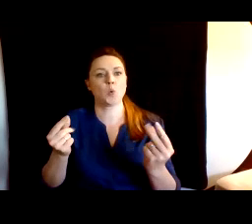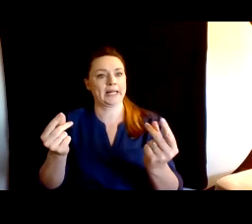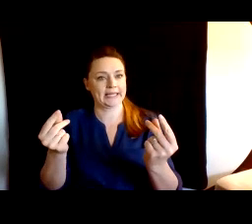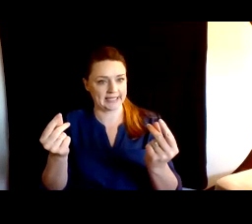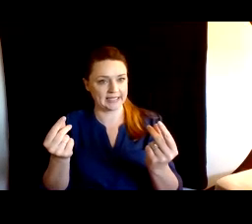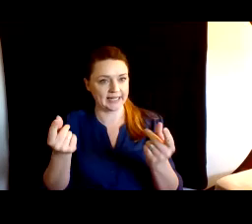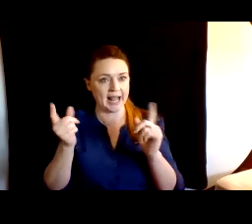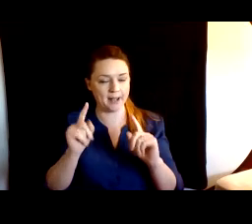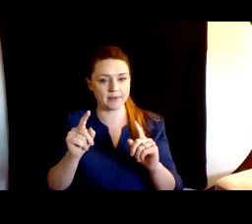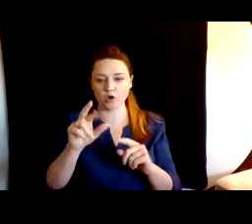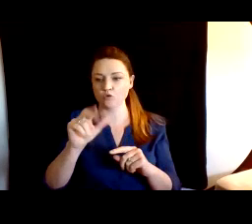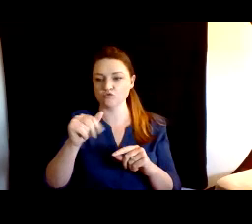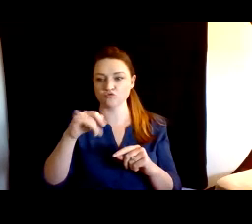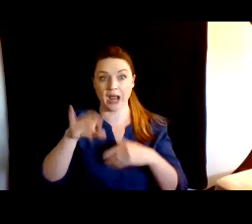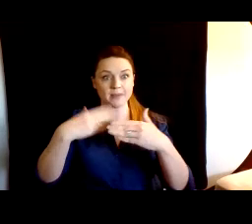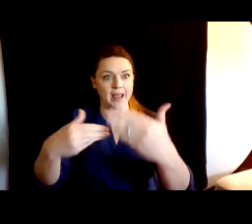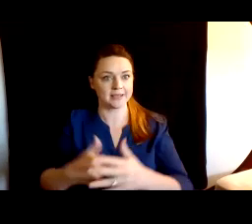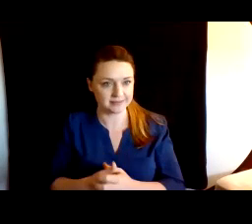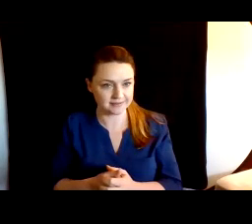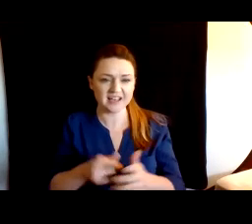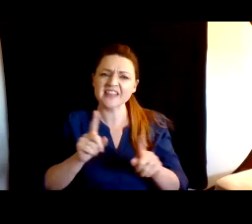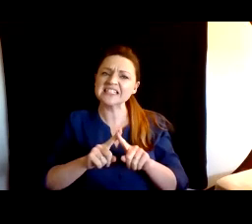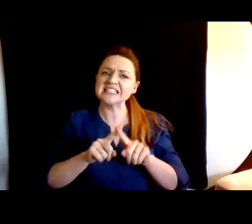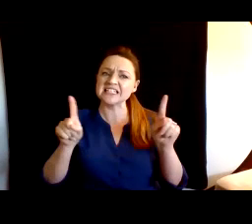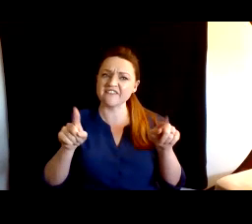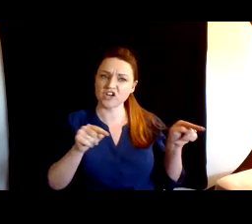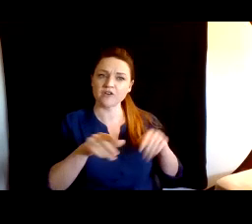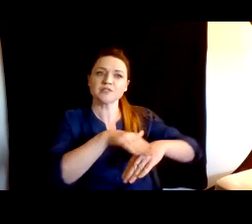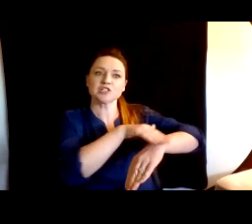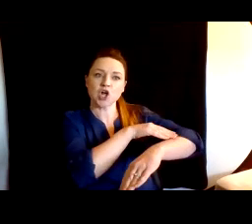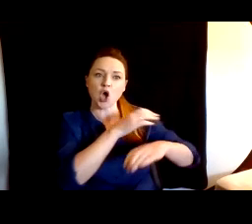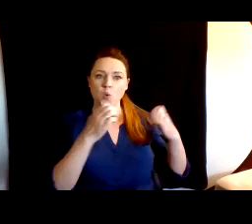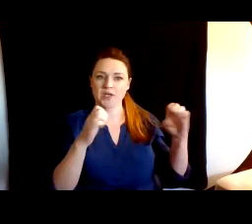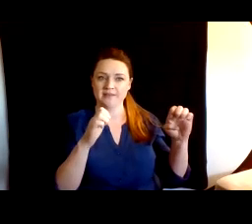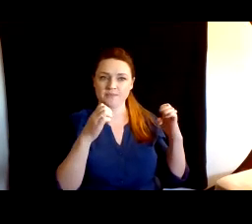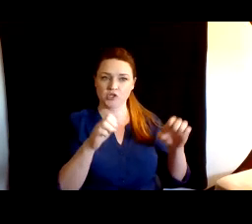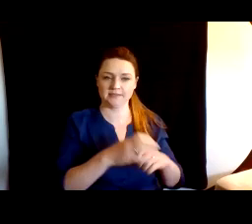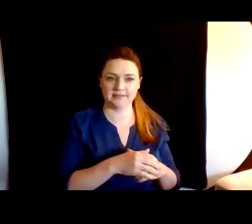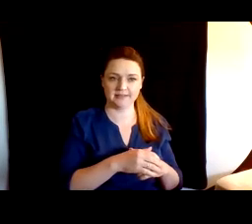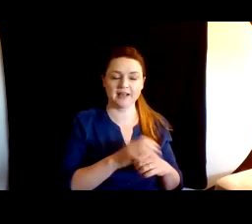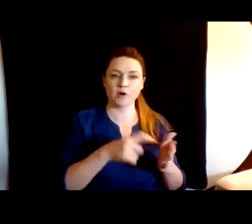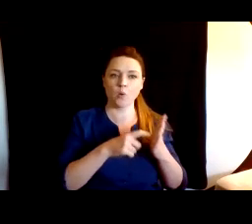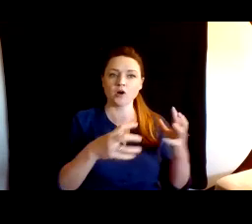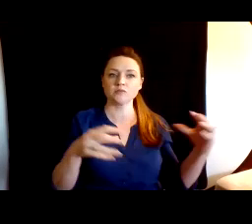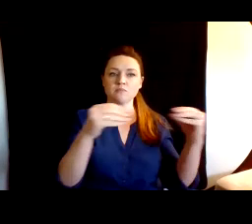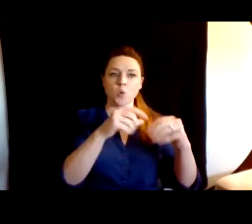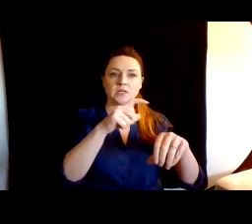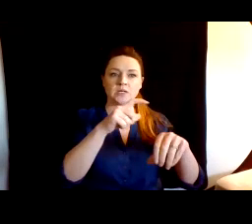in a very rapid pace. So that's a different from a slow emergency which takes a lot more time to kind of emerge.